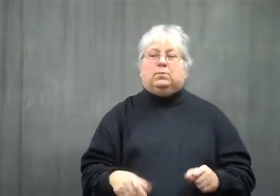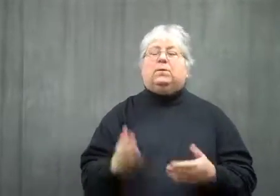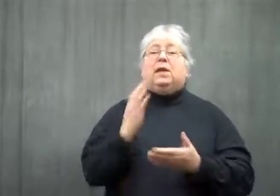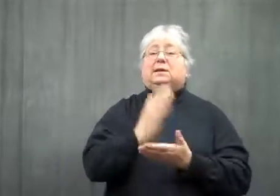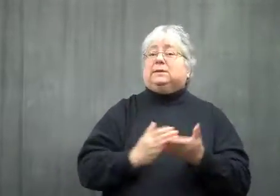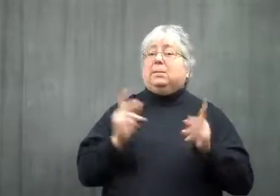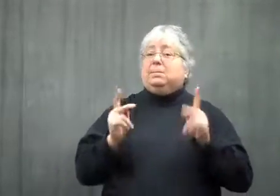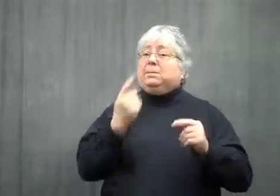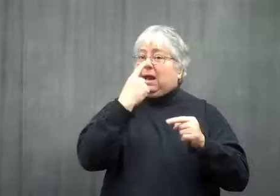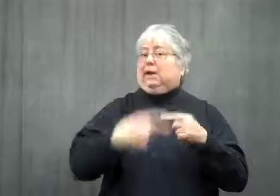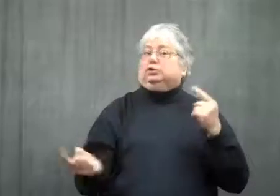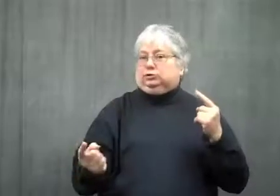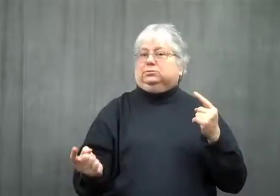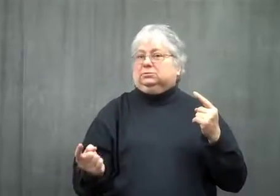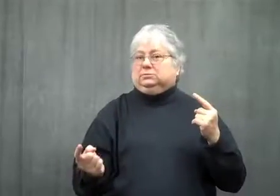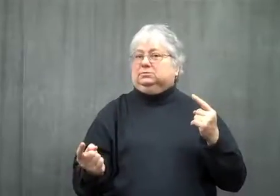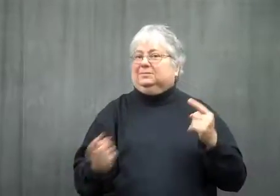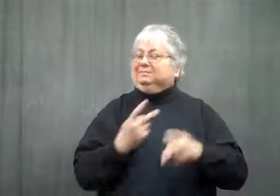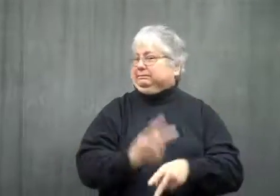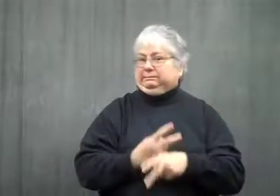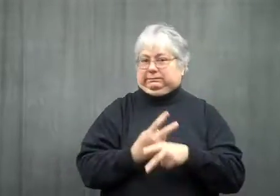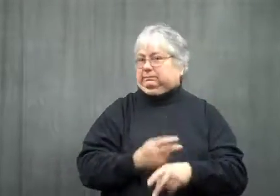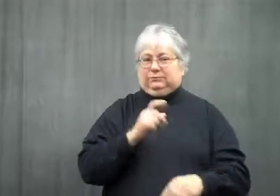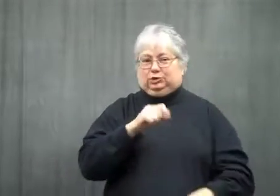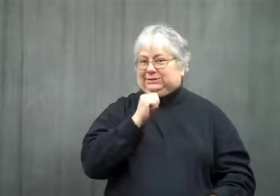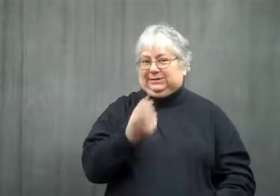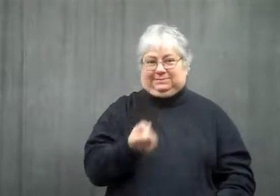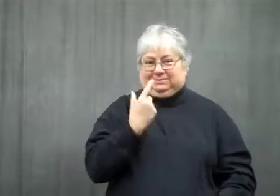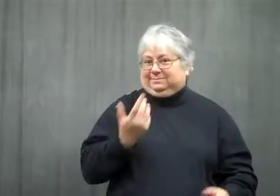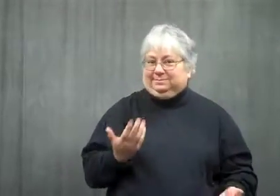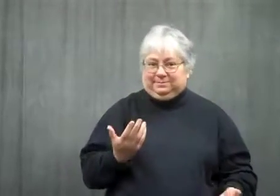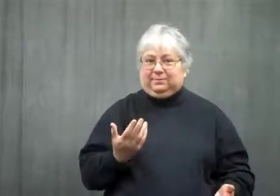Some people are allergic to them, and shouldn't take them.